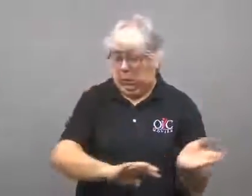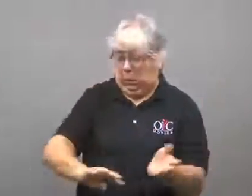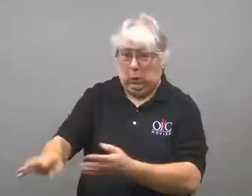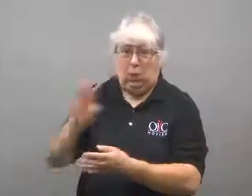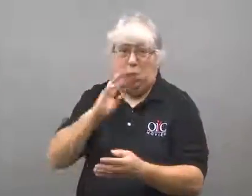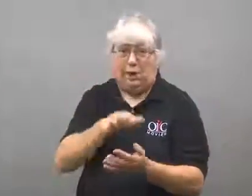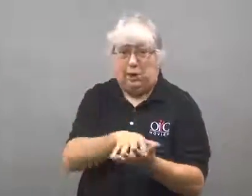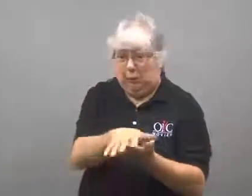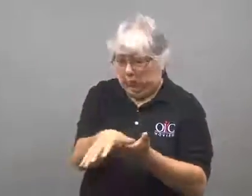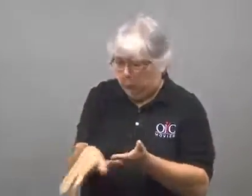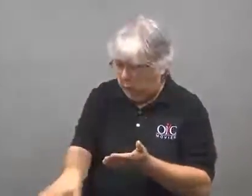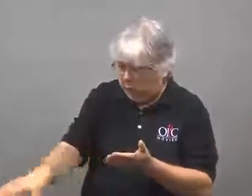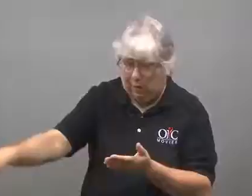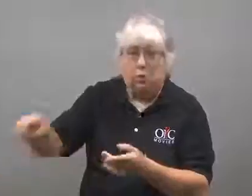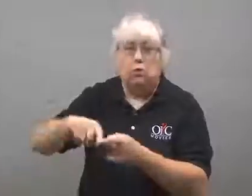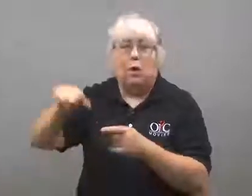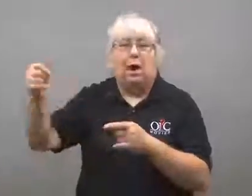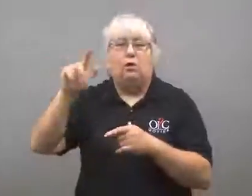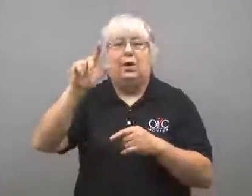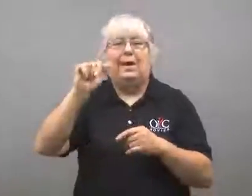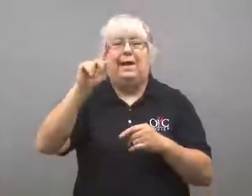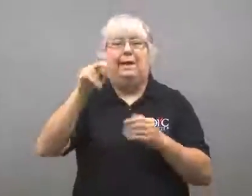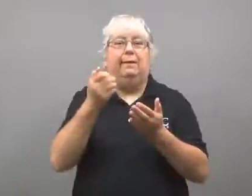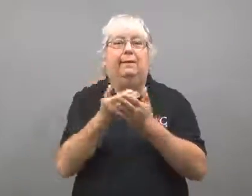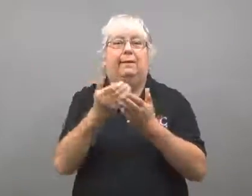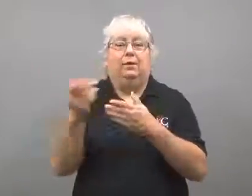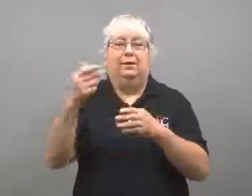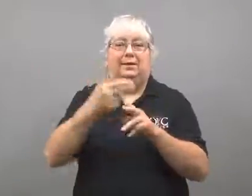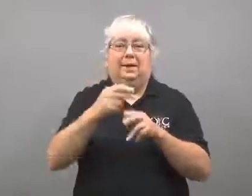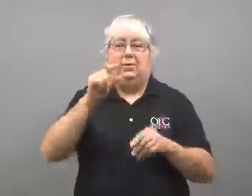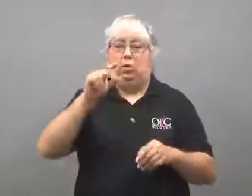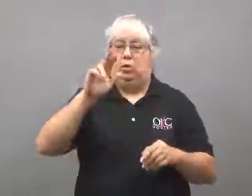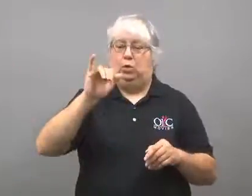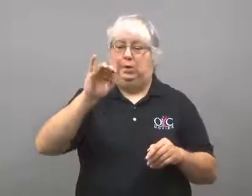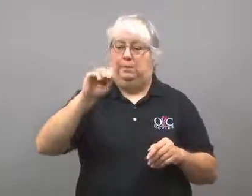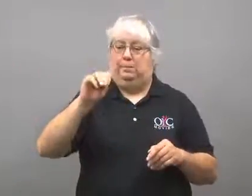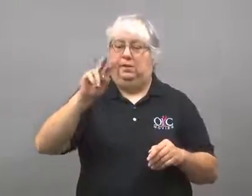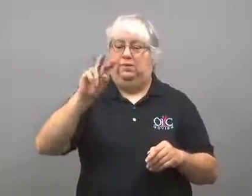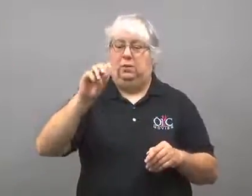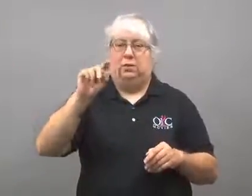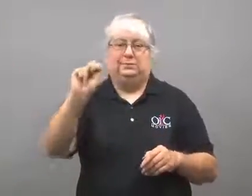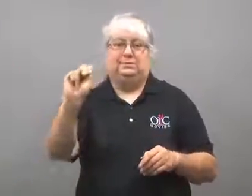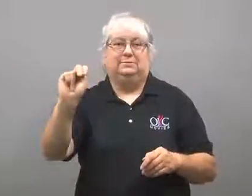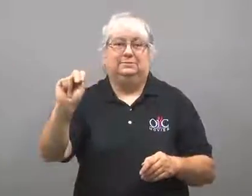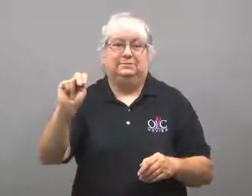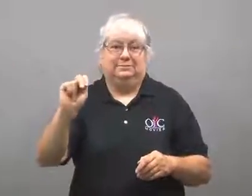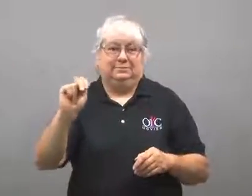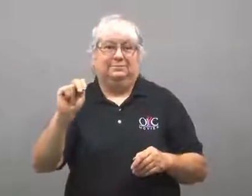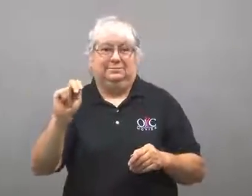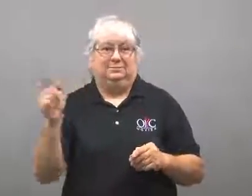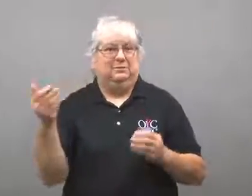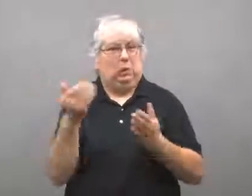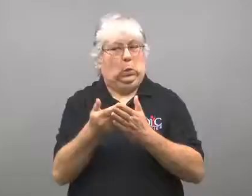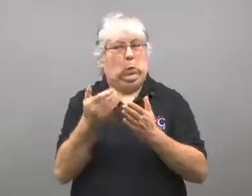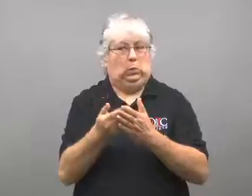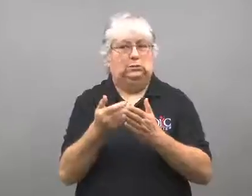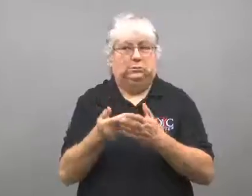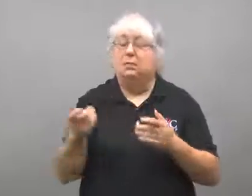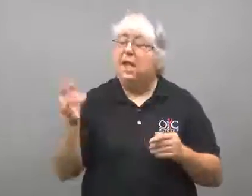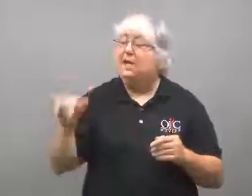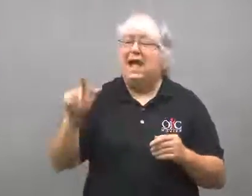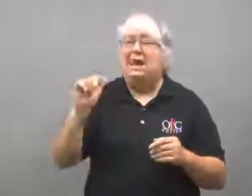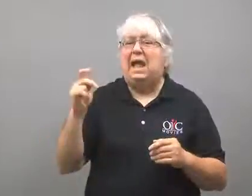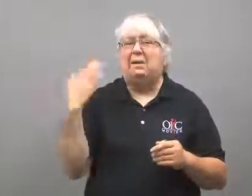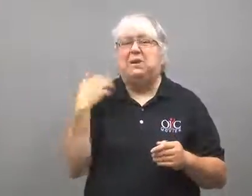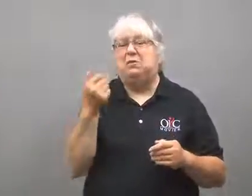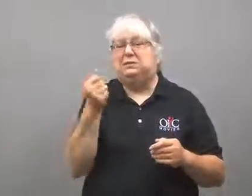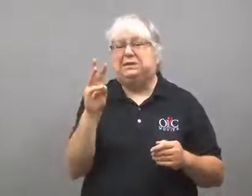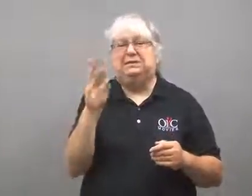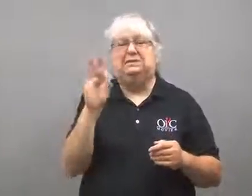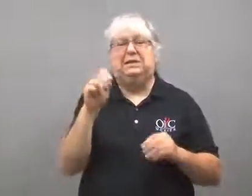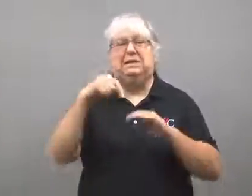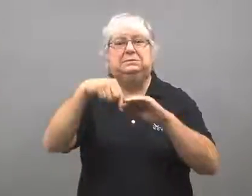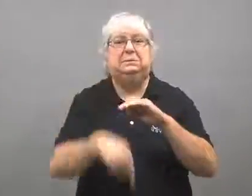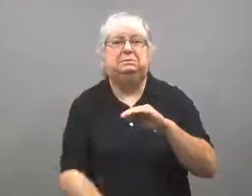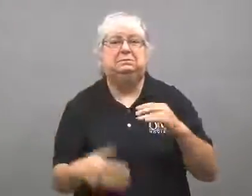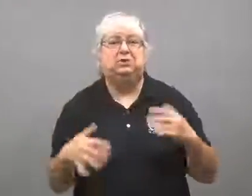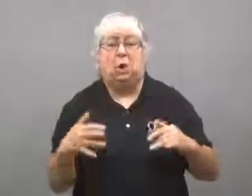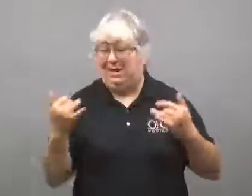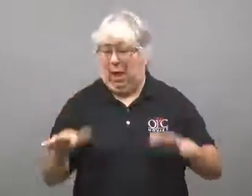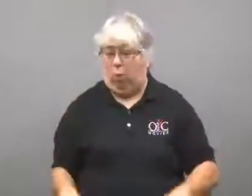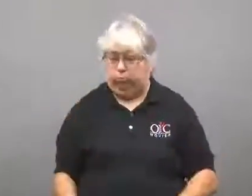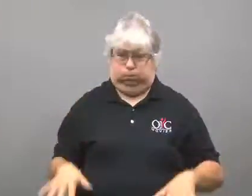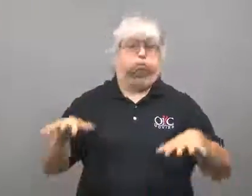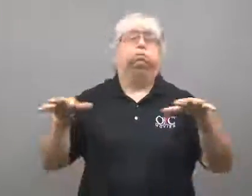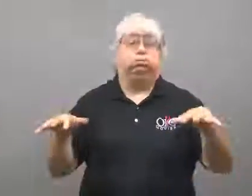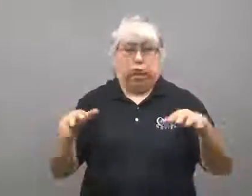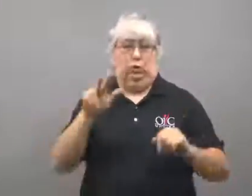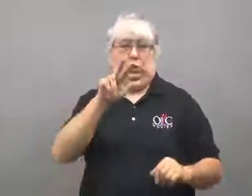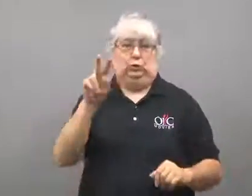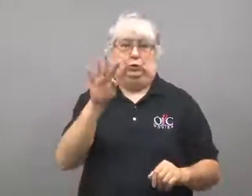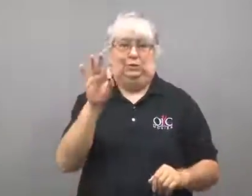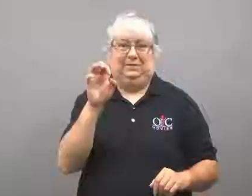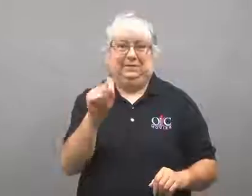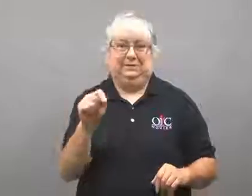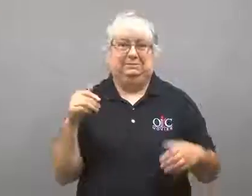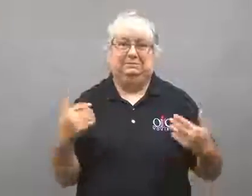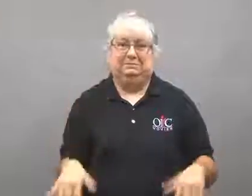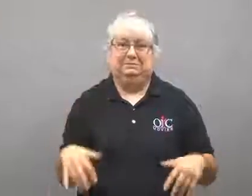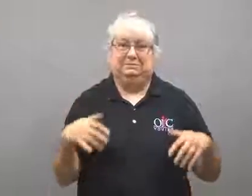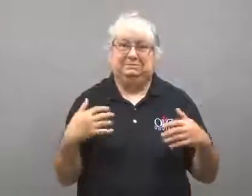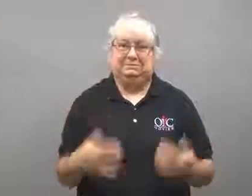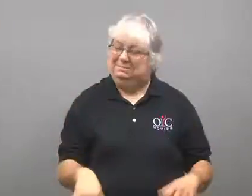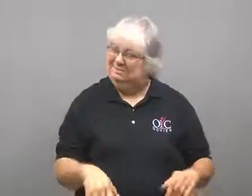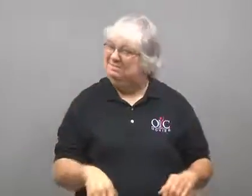The water flowing underneath ends up in a nearby lake, Lake Grimvotn.